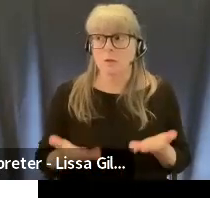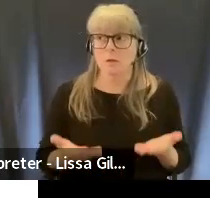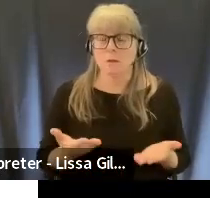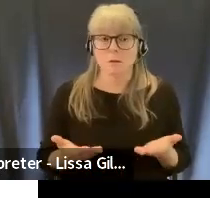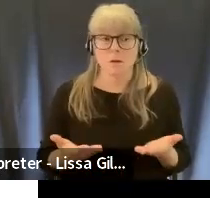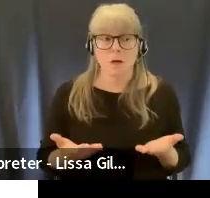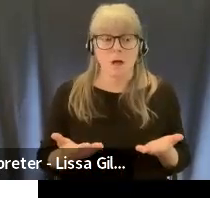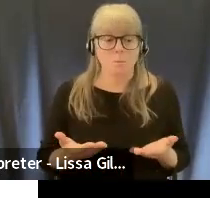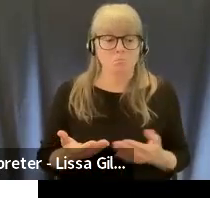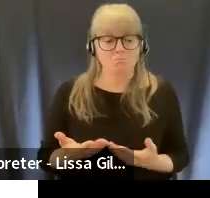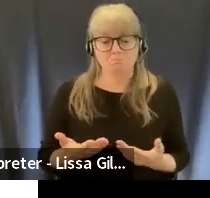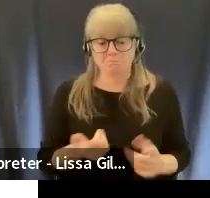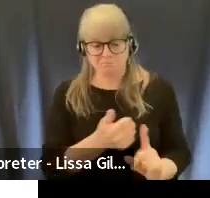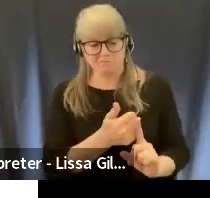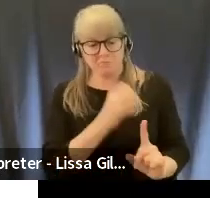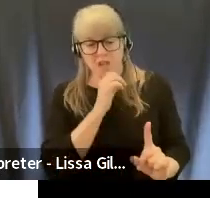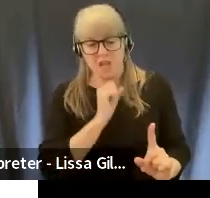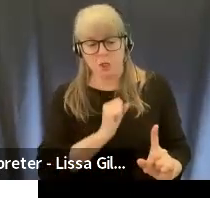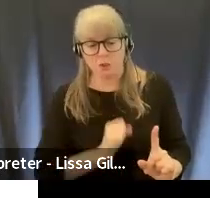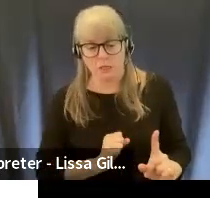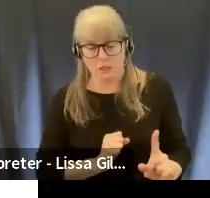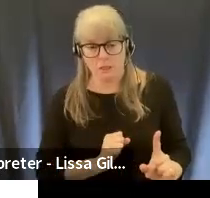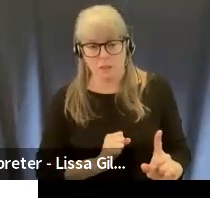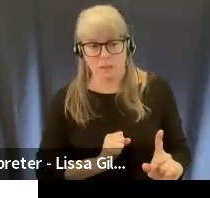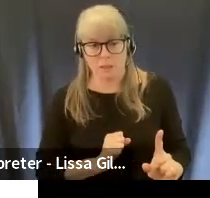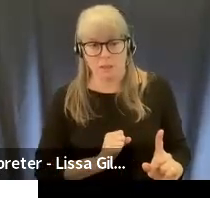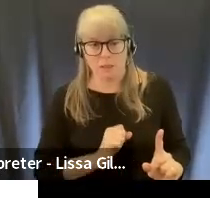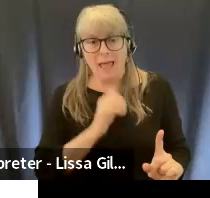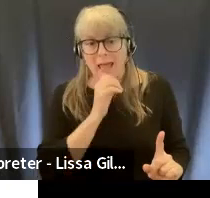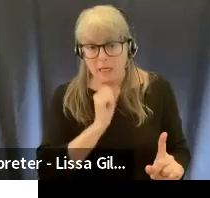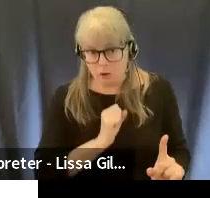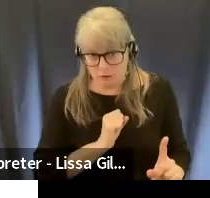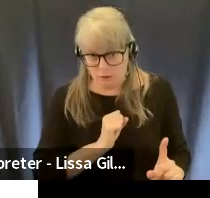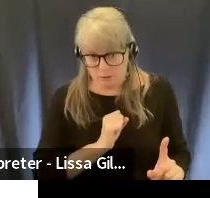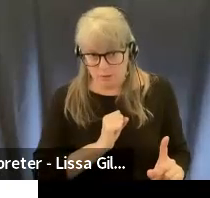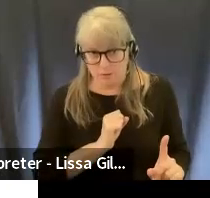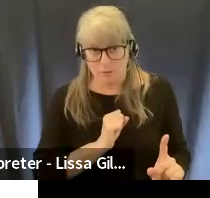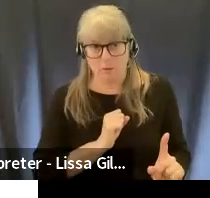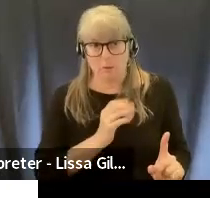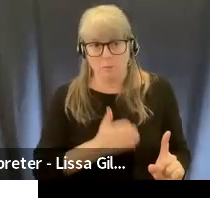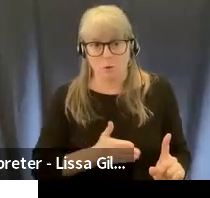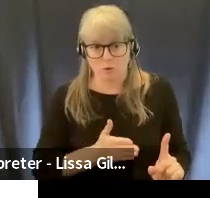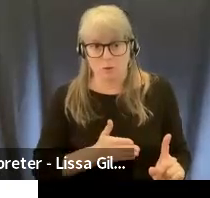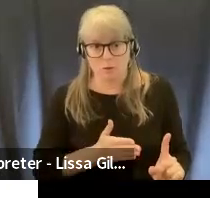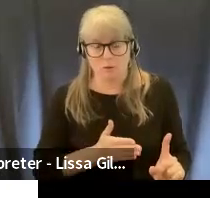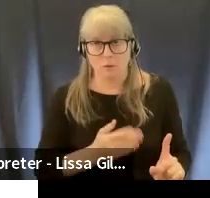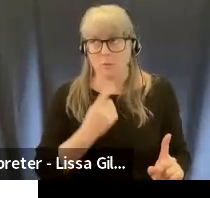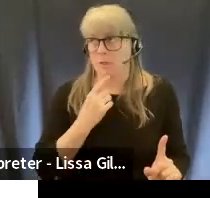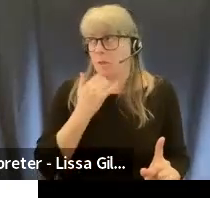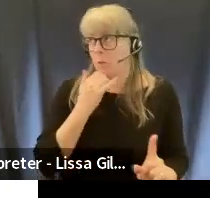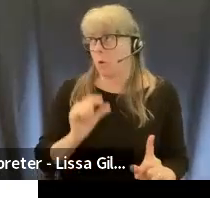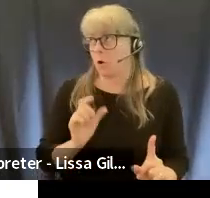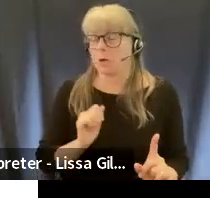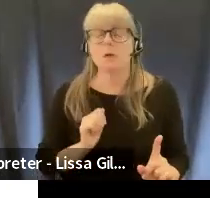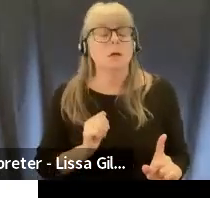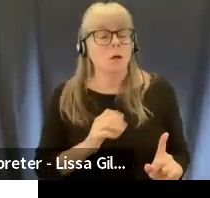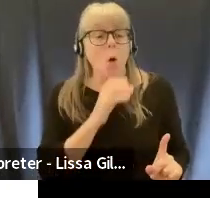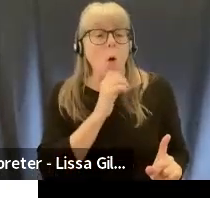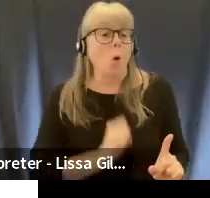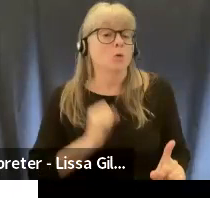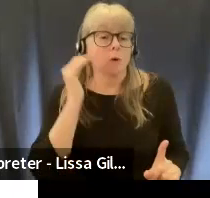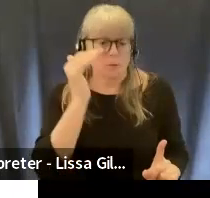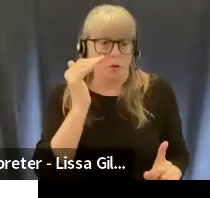And sometimes it has to do with. Maybe there's an agent person who is Aian purchase person. Make sure.